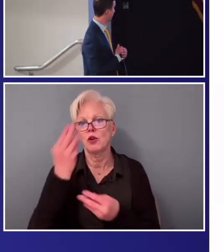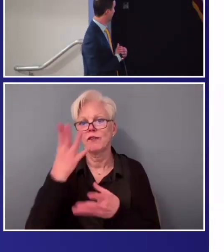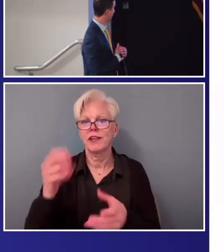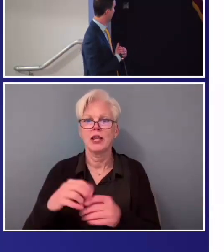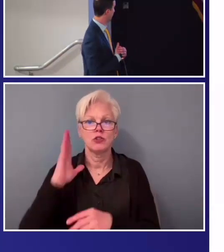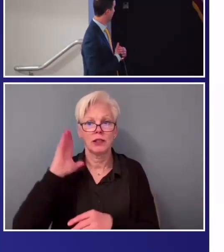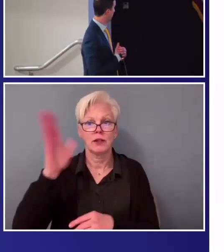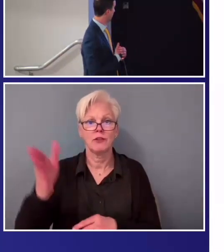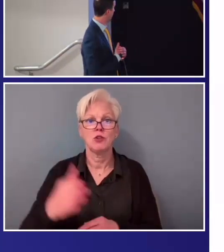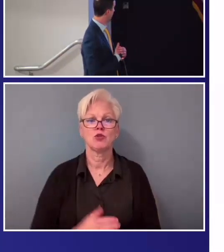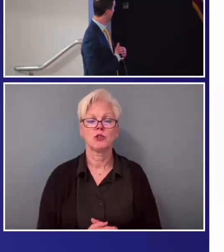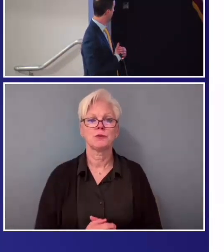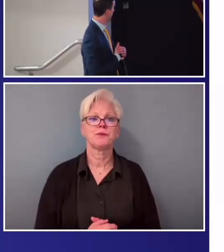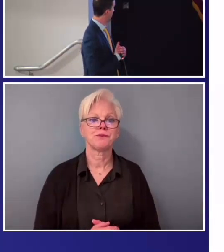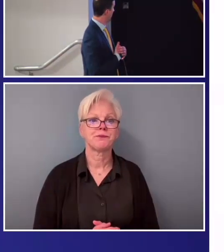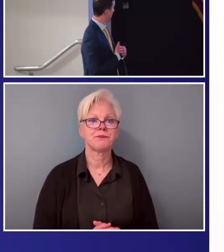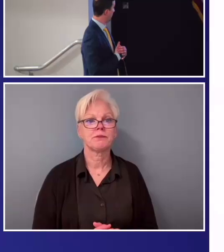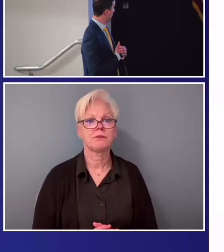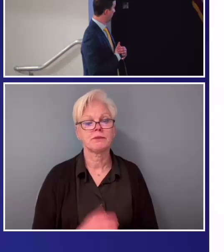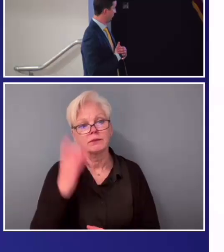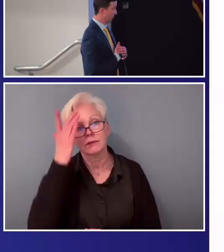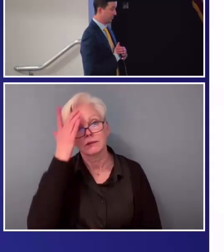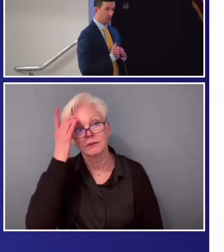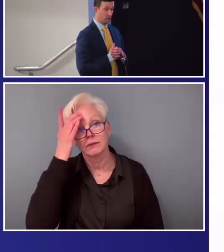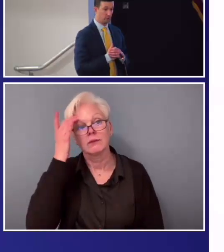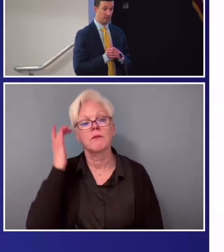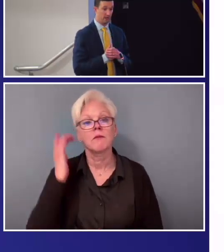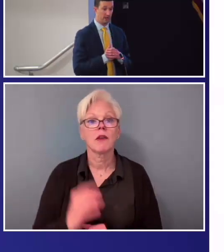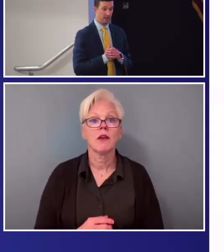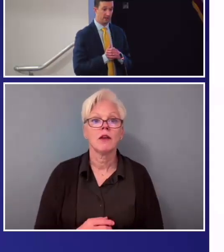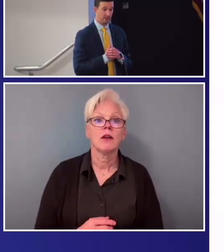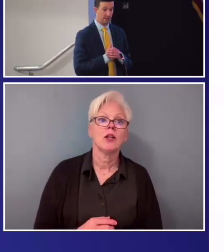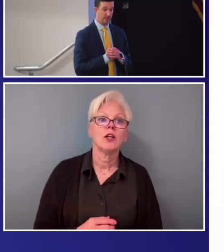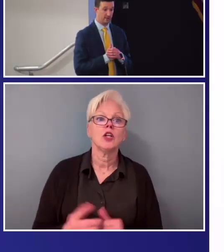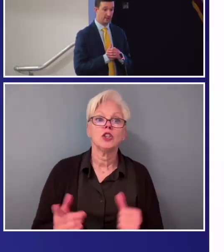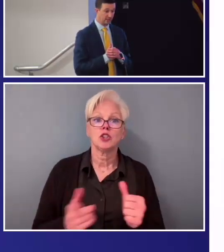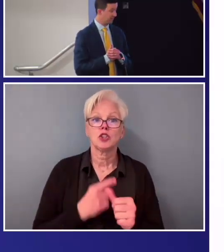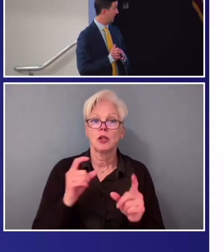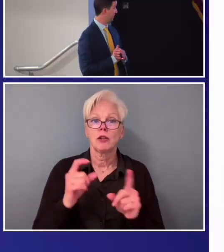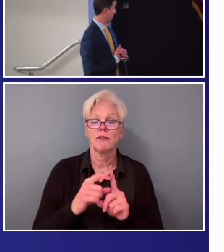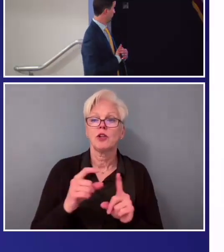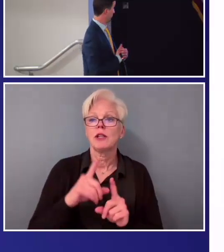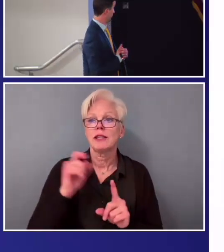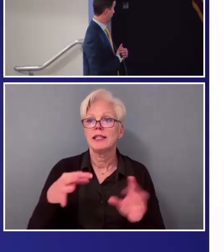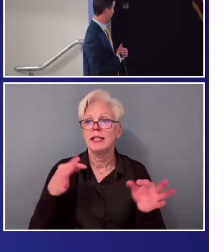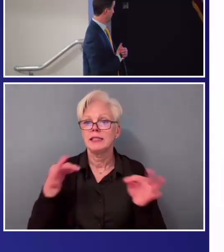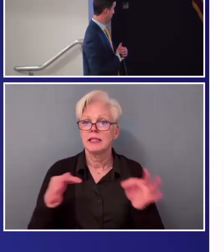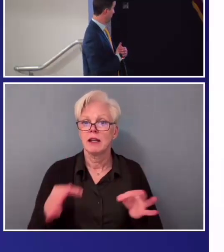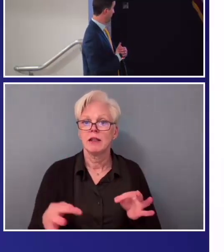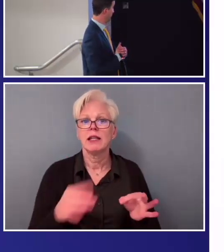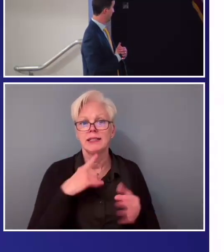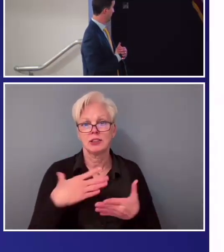Next slide, please. So the first term that needs a definition is earnings.